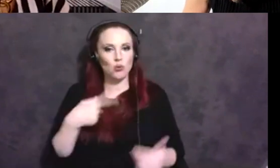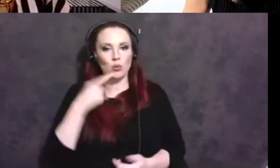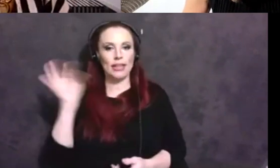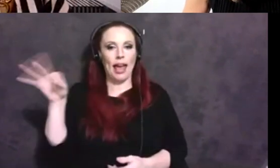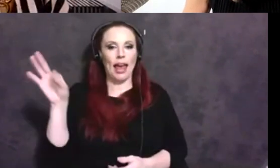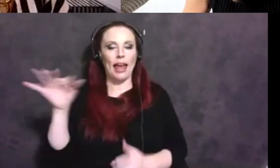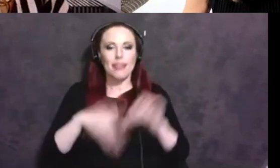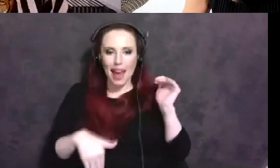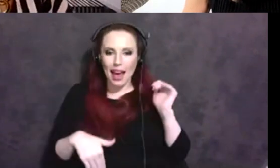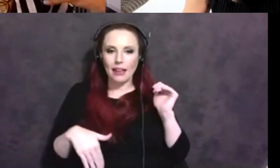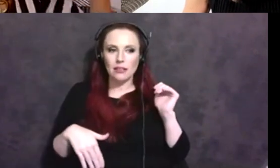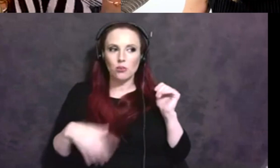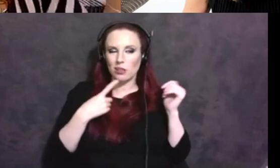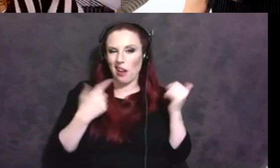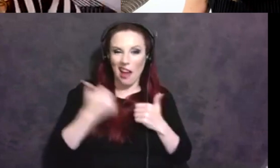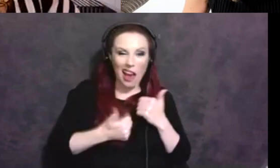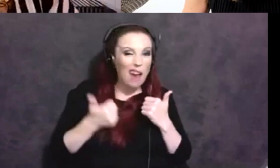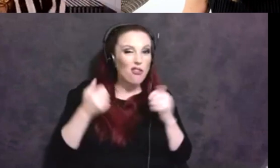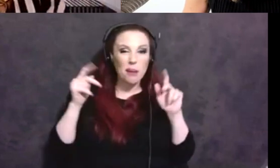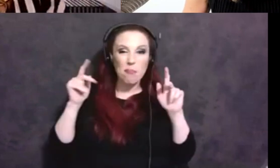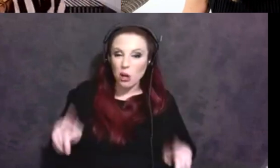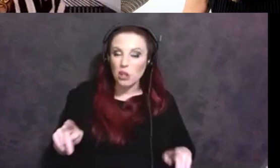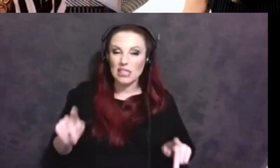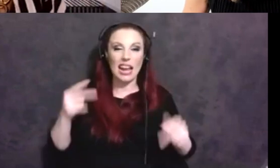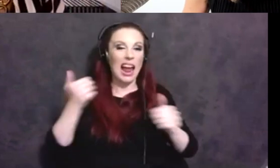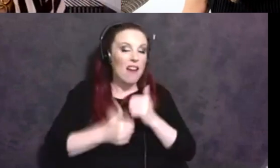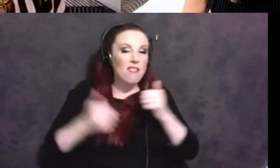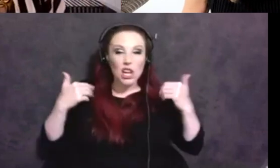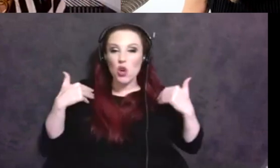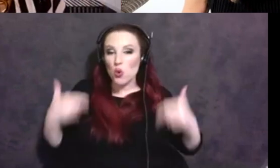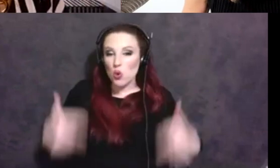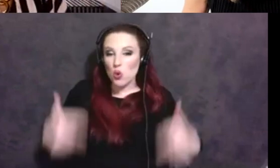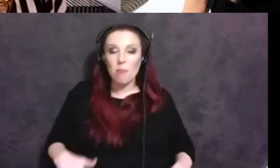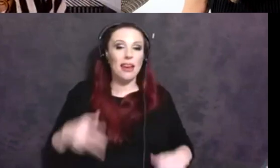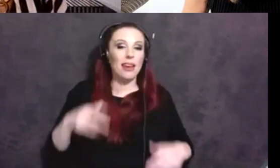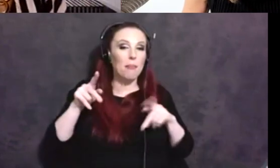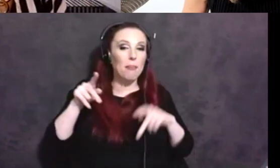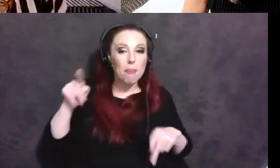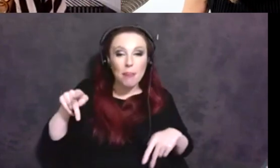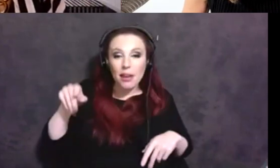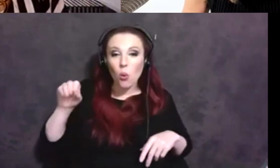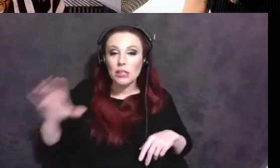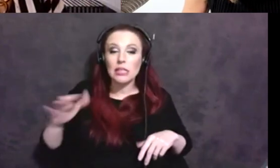will affirm I am a racist, so it is easier to say I am not racist. I am anti-racist than